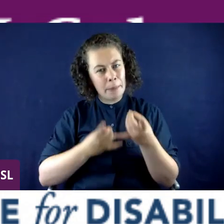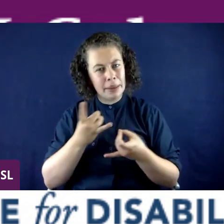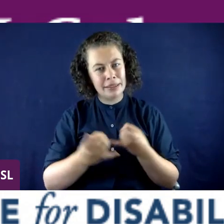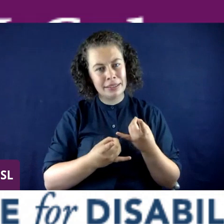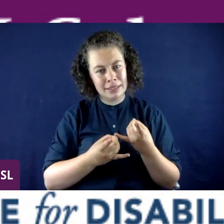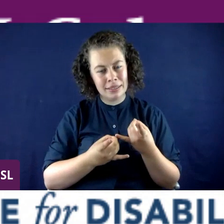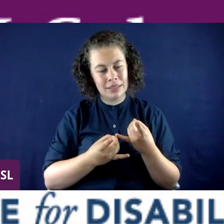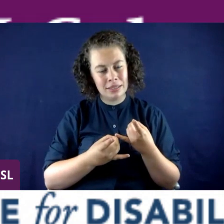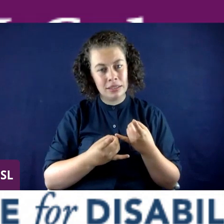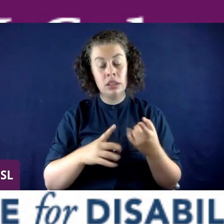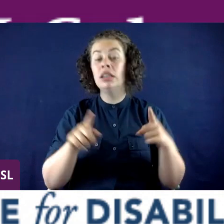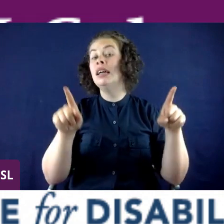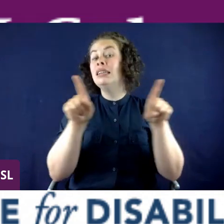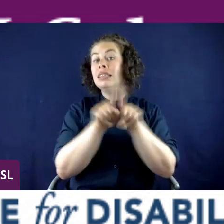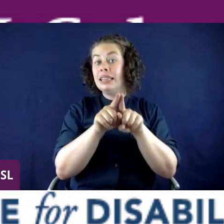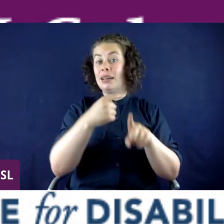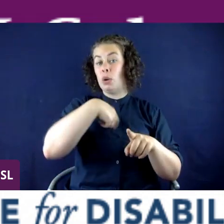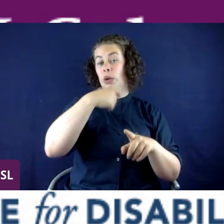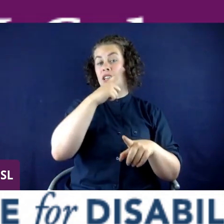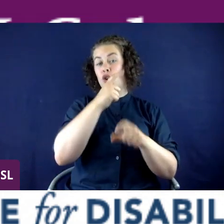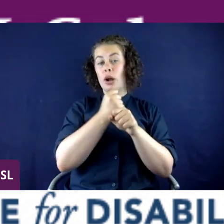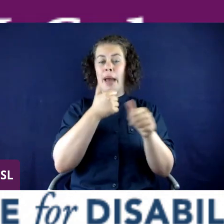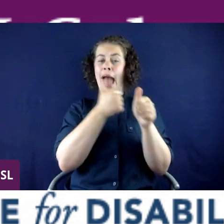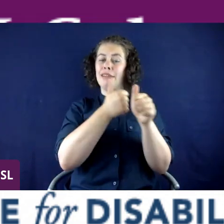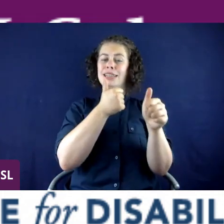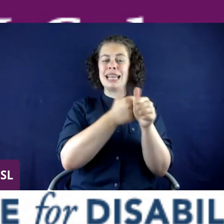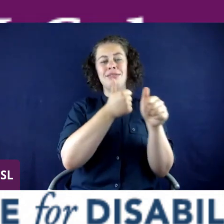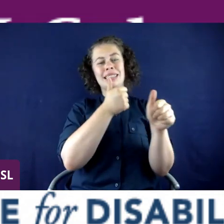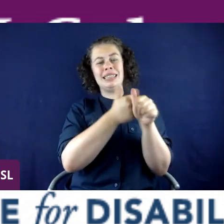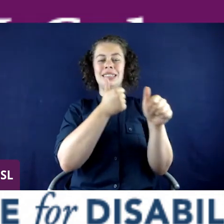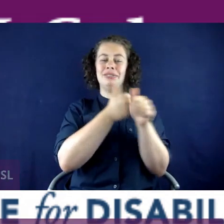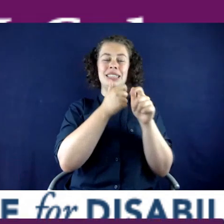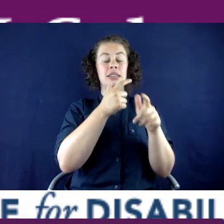advocacy, and it is not like we say we talk only to the entertainment